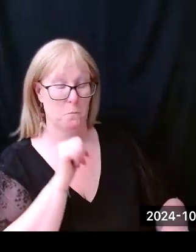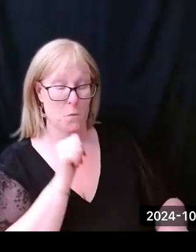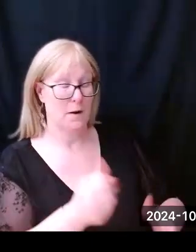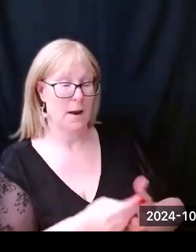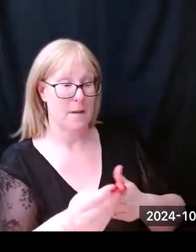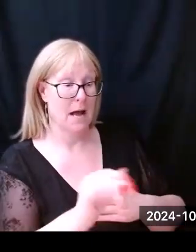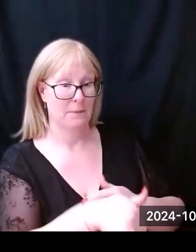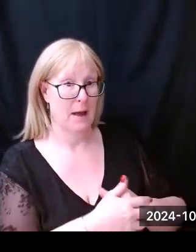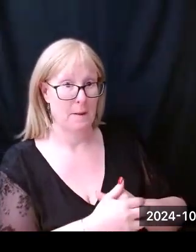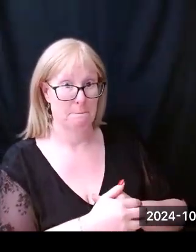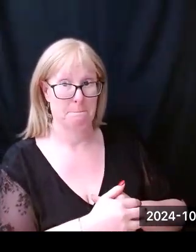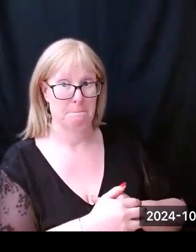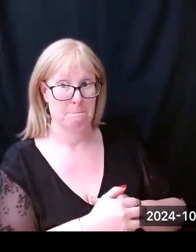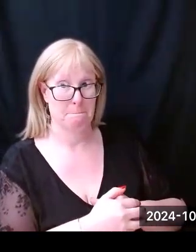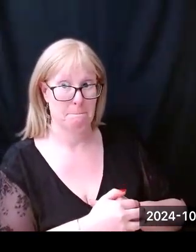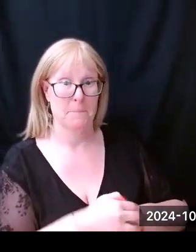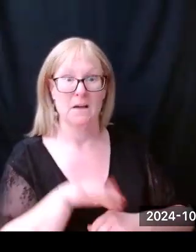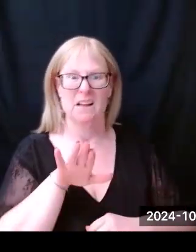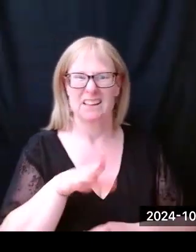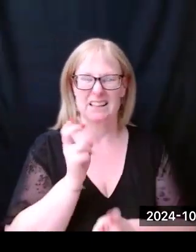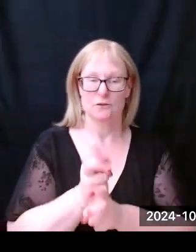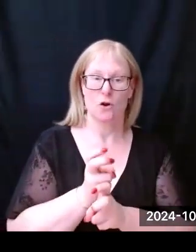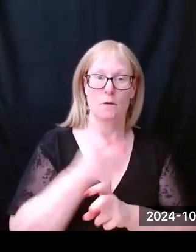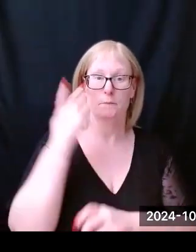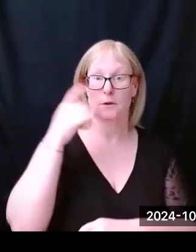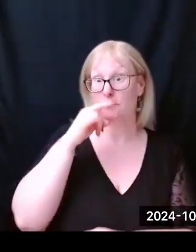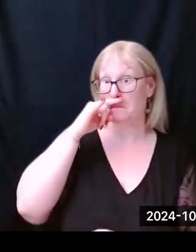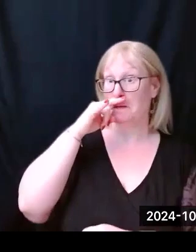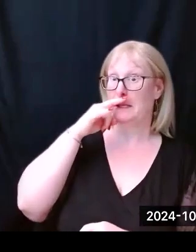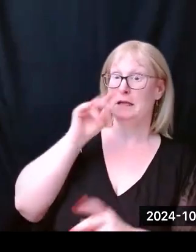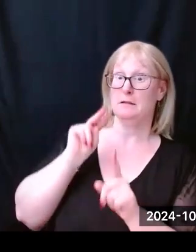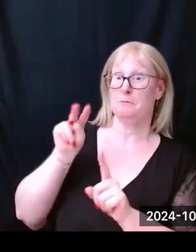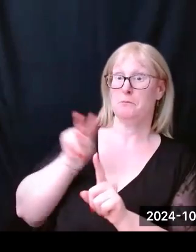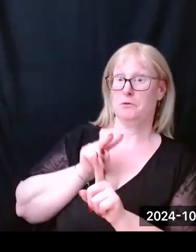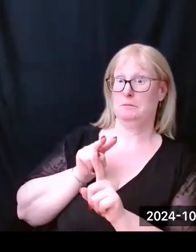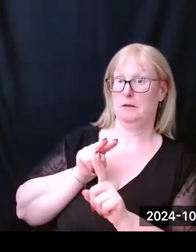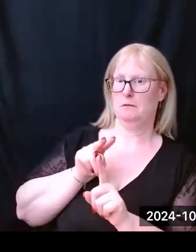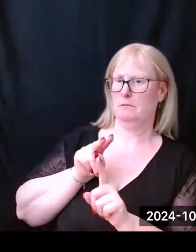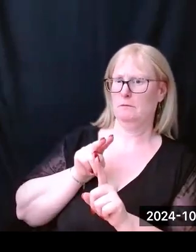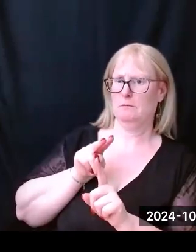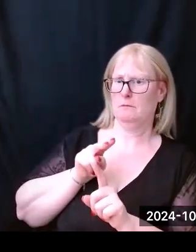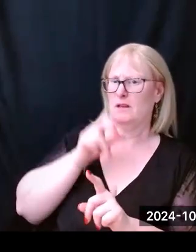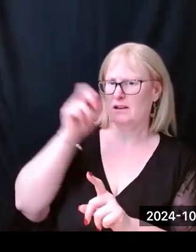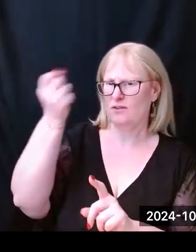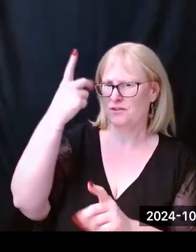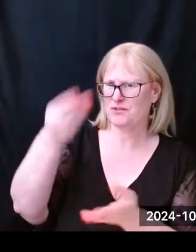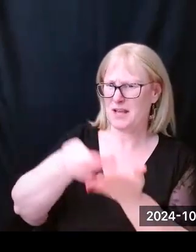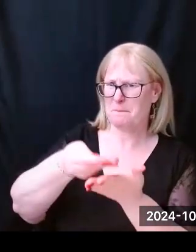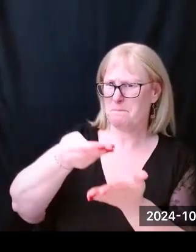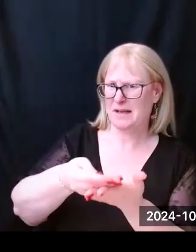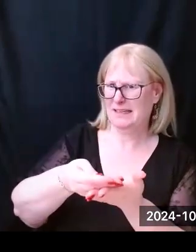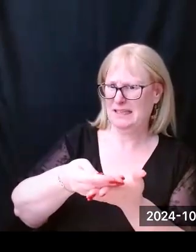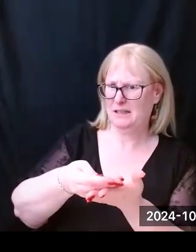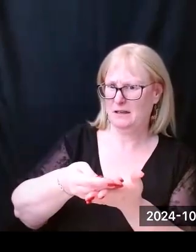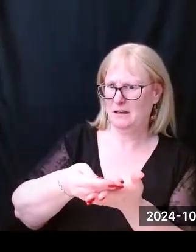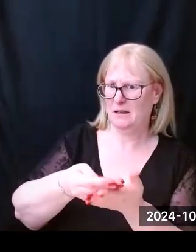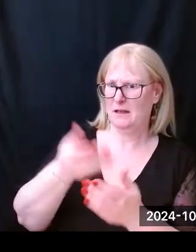hard part because if we look at it from the perspective of a child, they don't get what money is yet, right? How many four year olds understand what